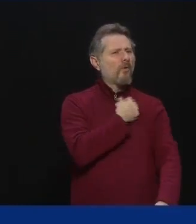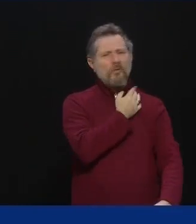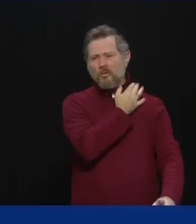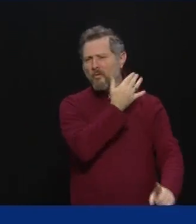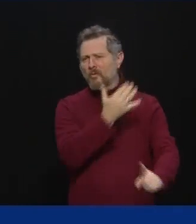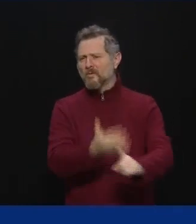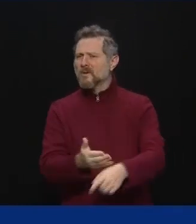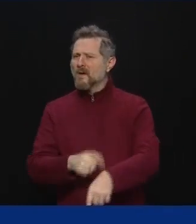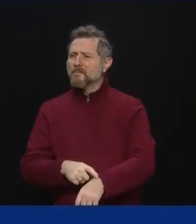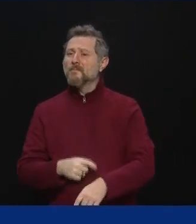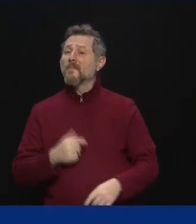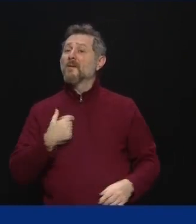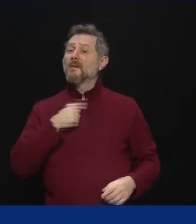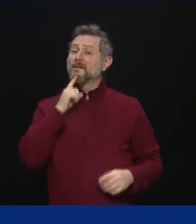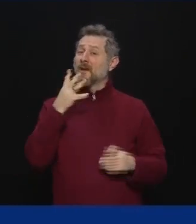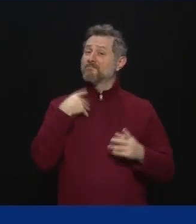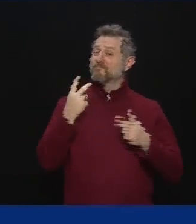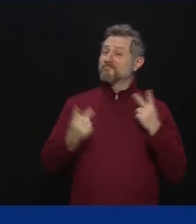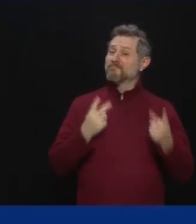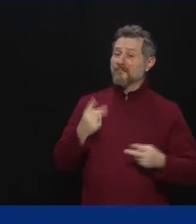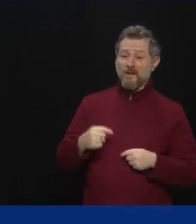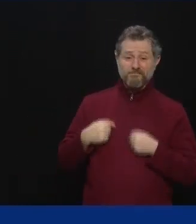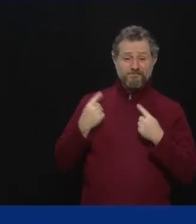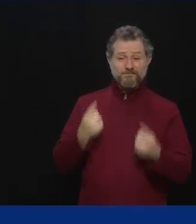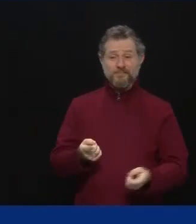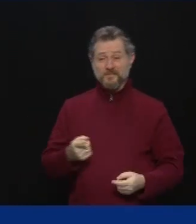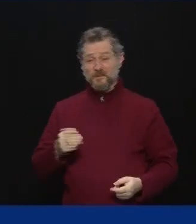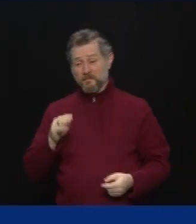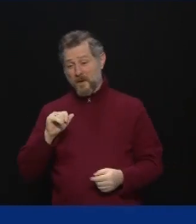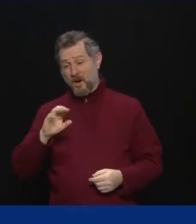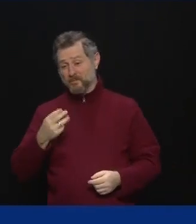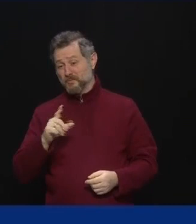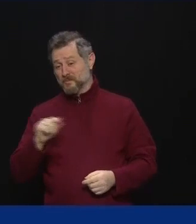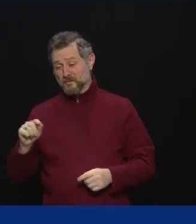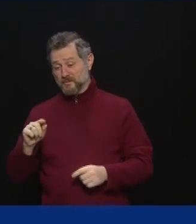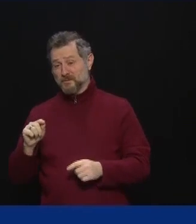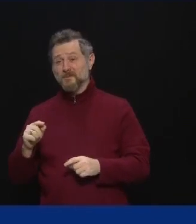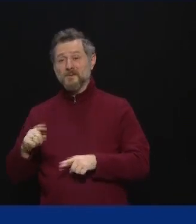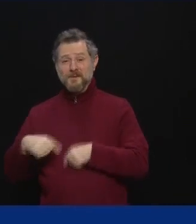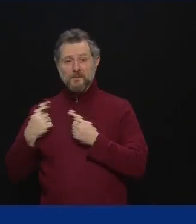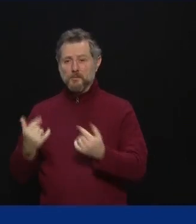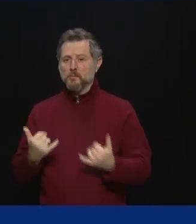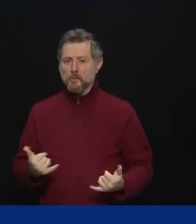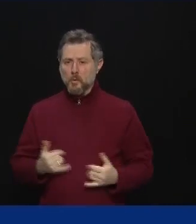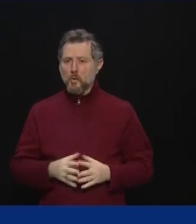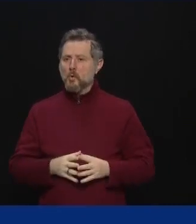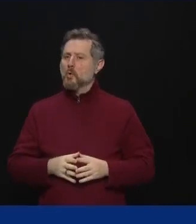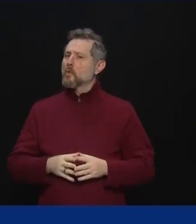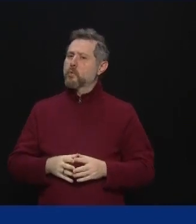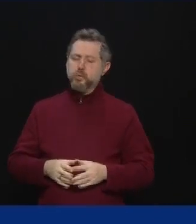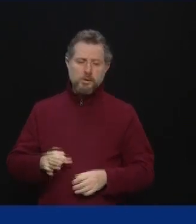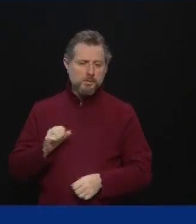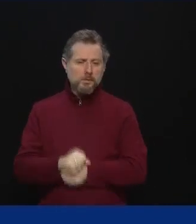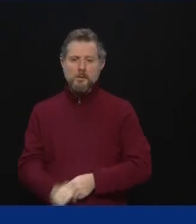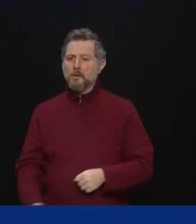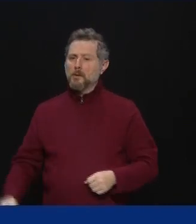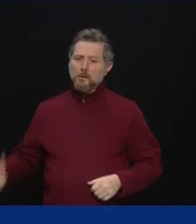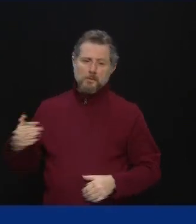MARCH OF 2020. THIS HAS BEEN A LONG JOURNEY, AND I JUST WANT TO SAY TO THE